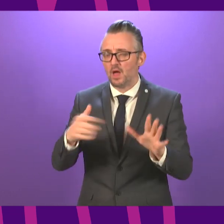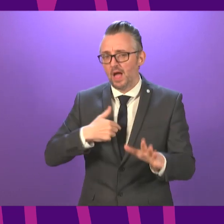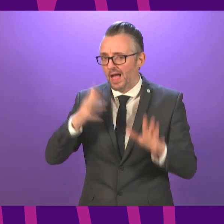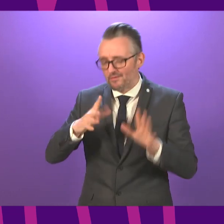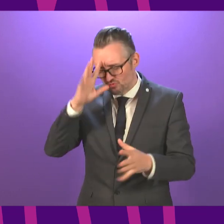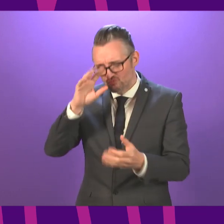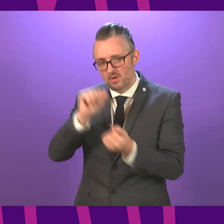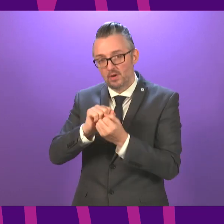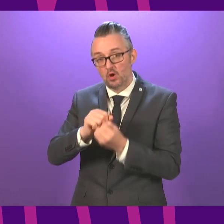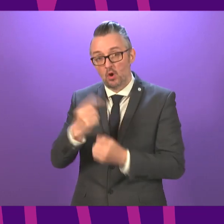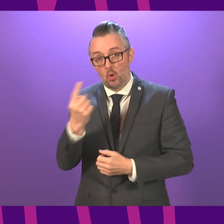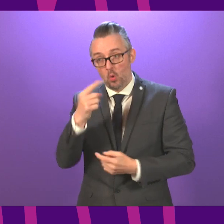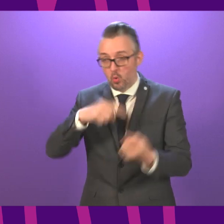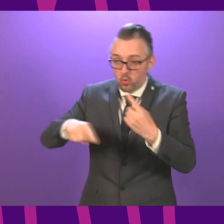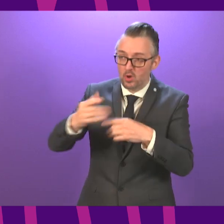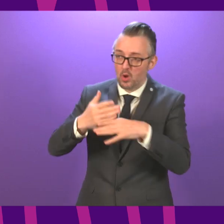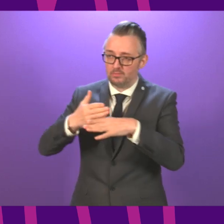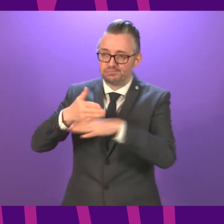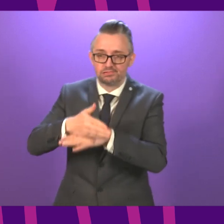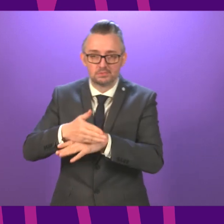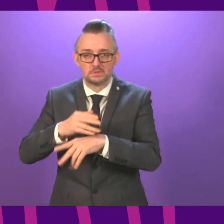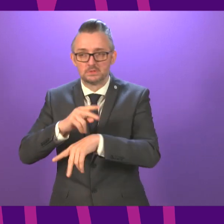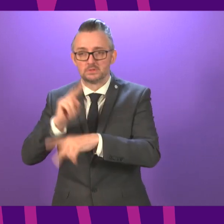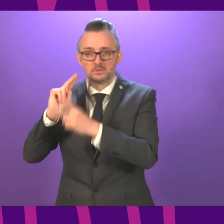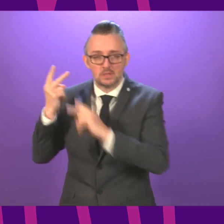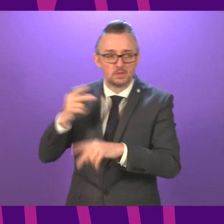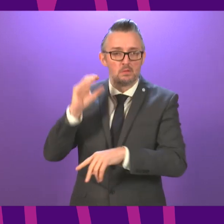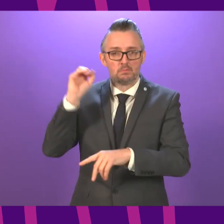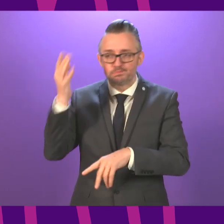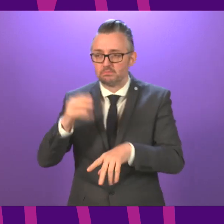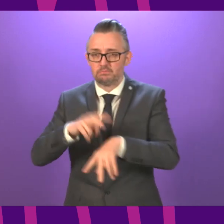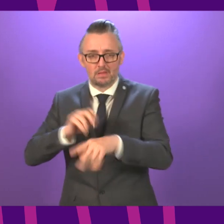services have been working at full tilt or beyond since the start of the pandemic.